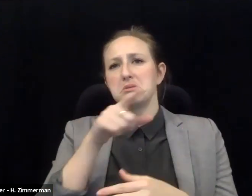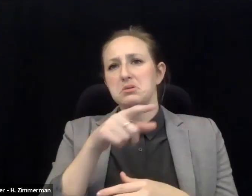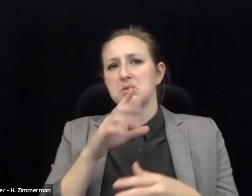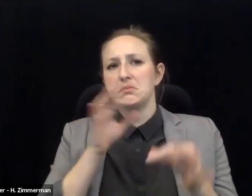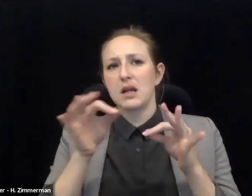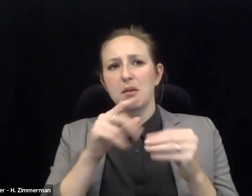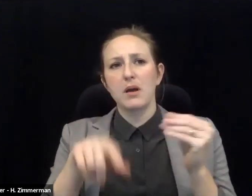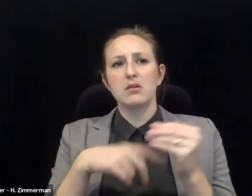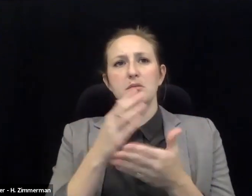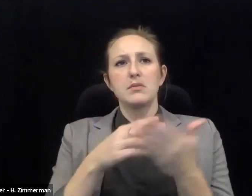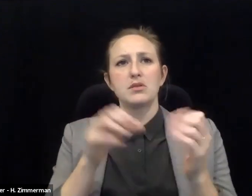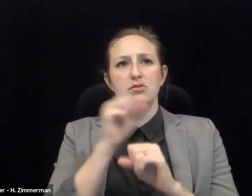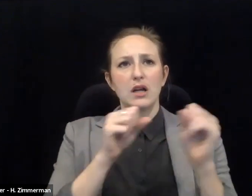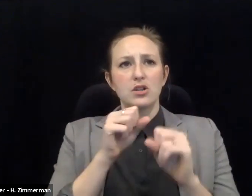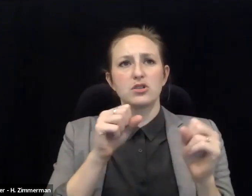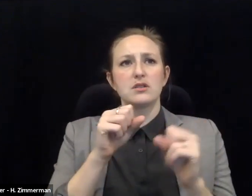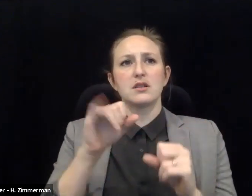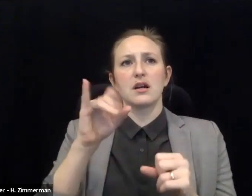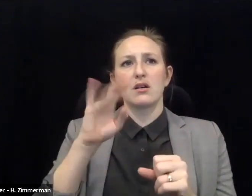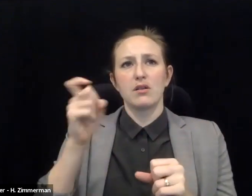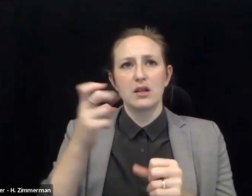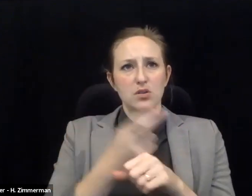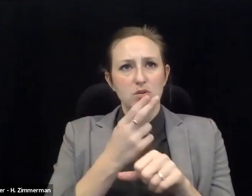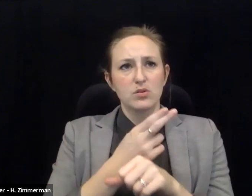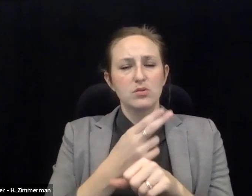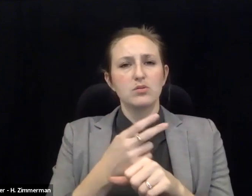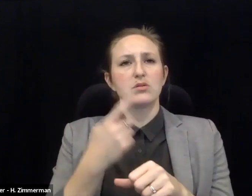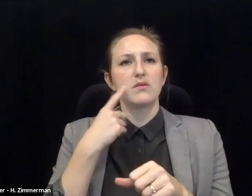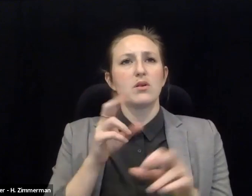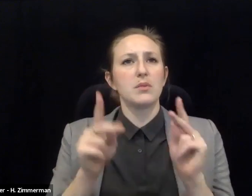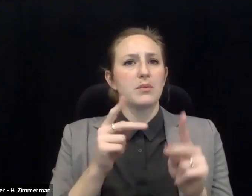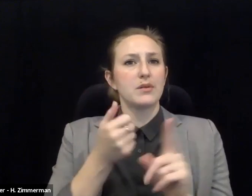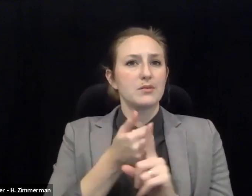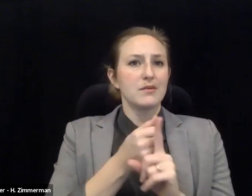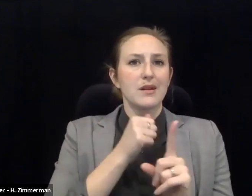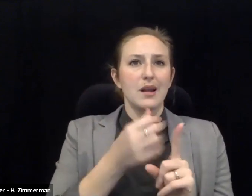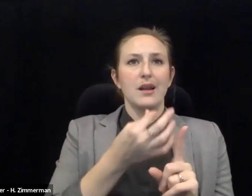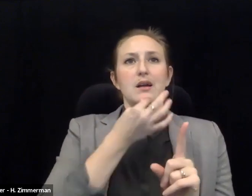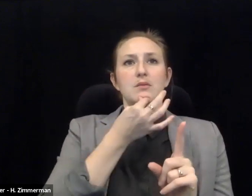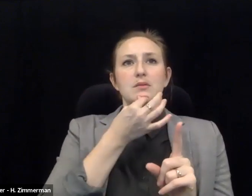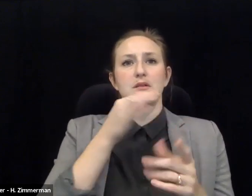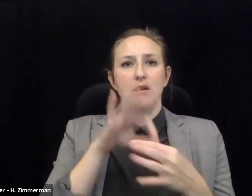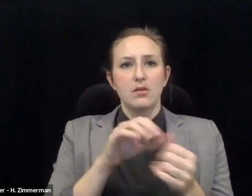has used to make sure that even people who maybe aren't really experts on accessibility are still